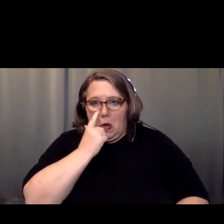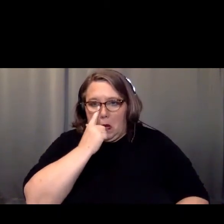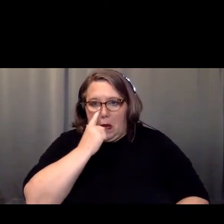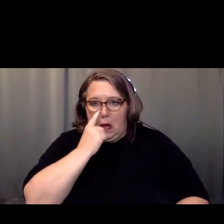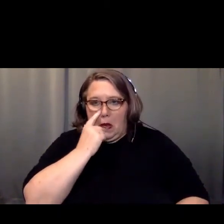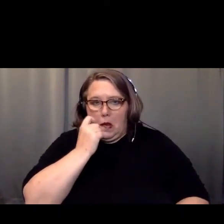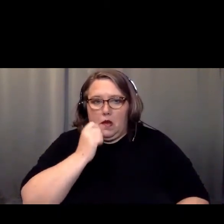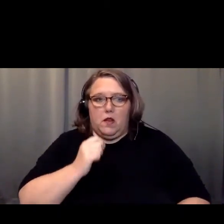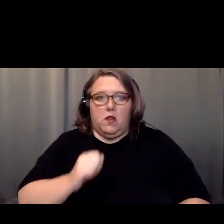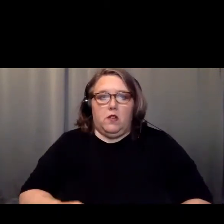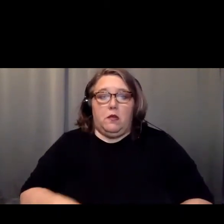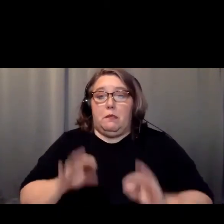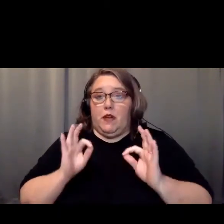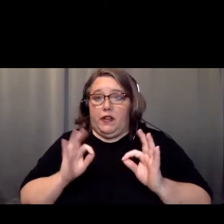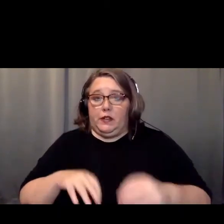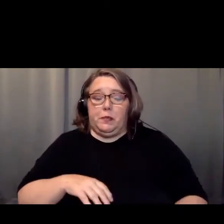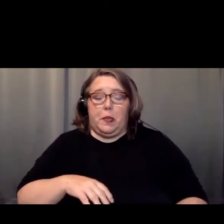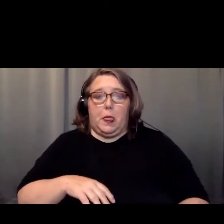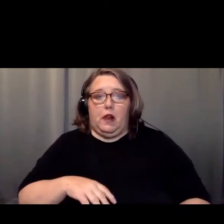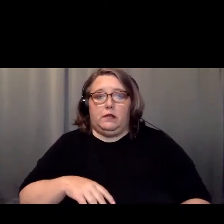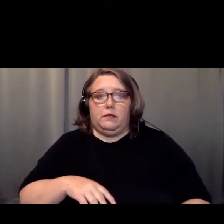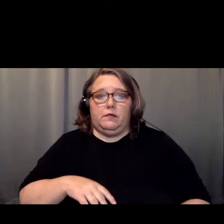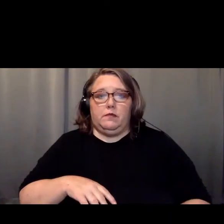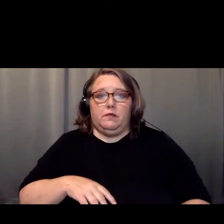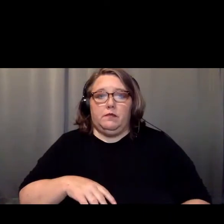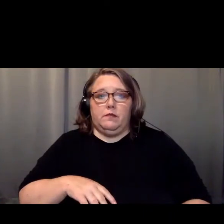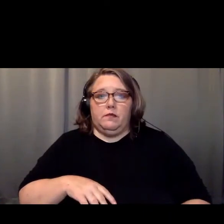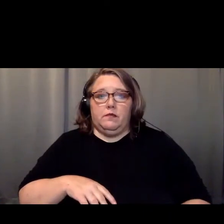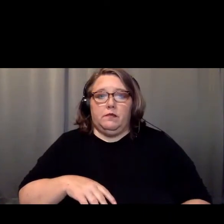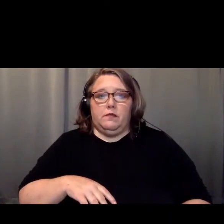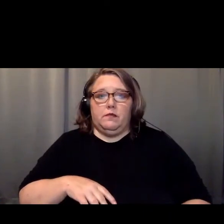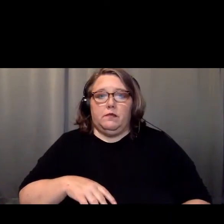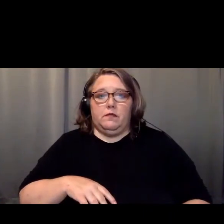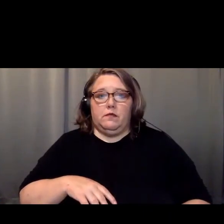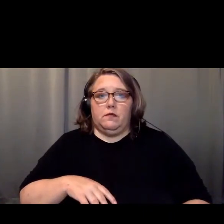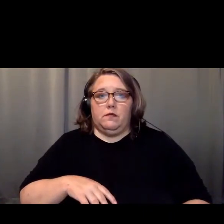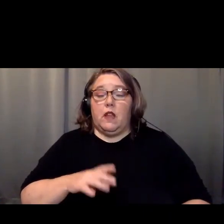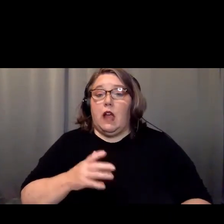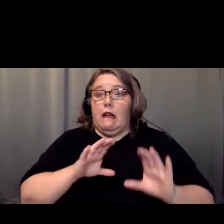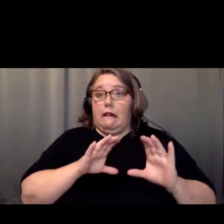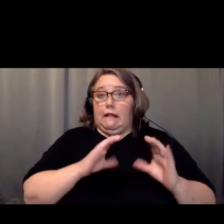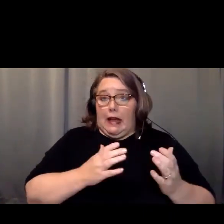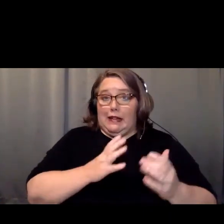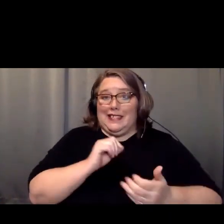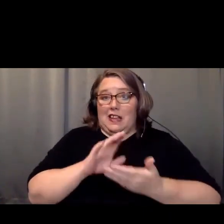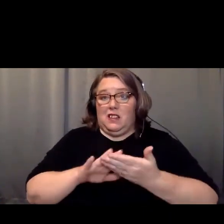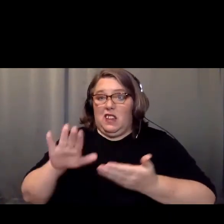Okay, perfect. And so how to request class and campus accommodations.